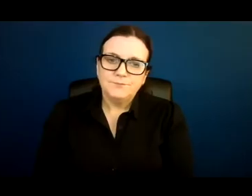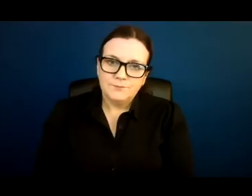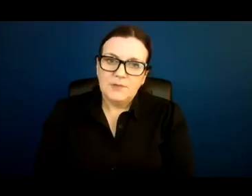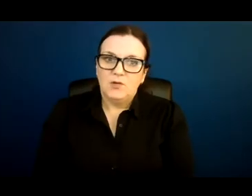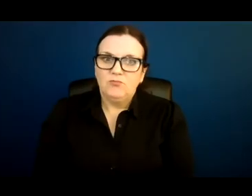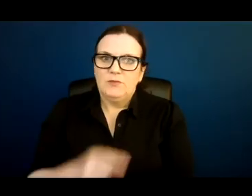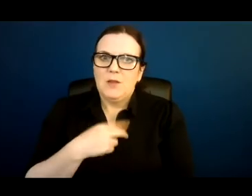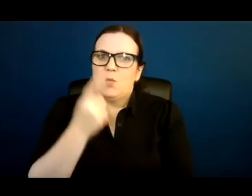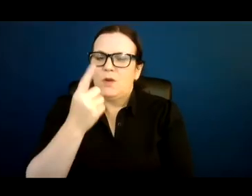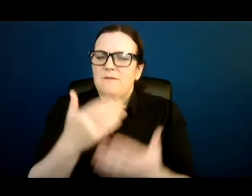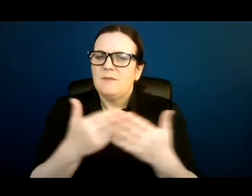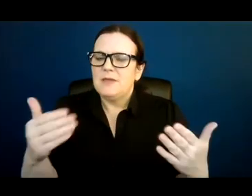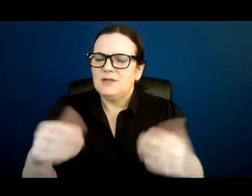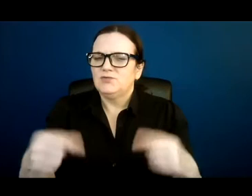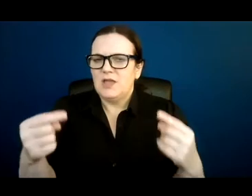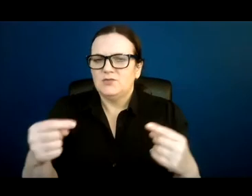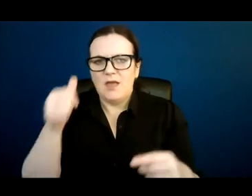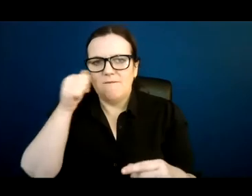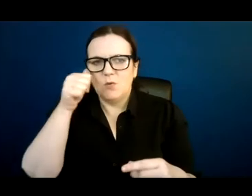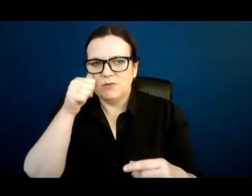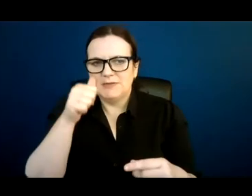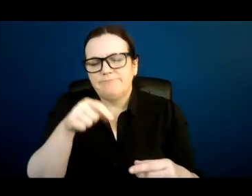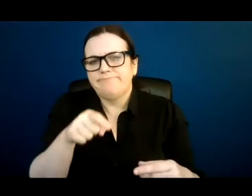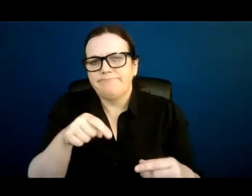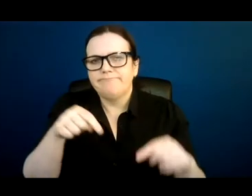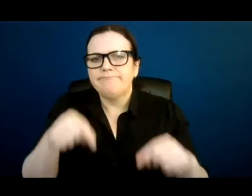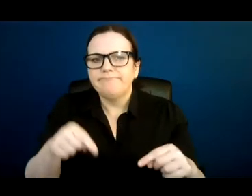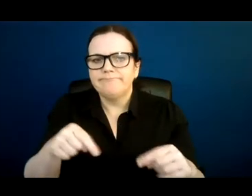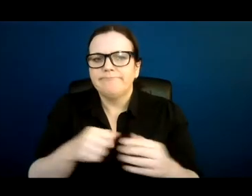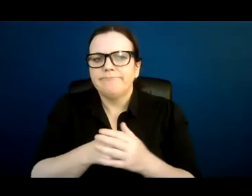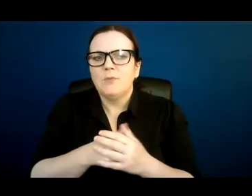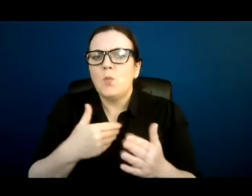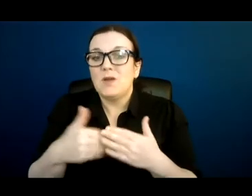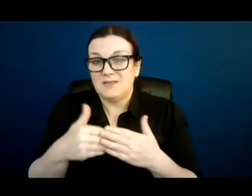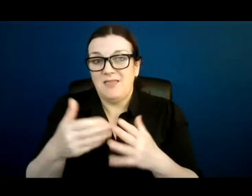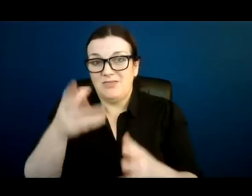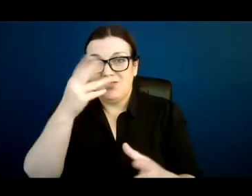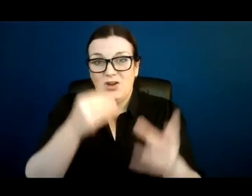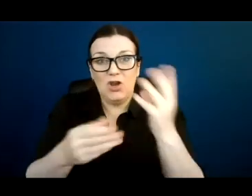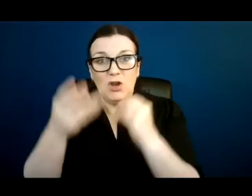challenges that I have noted here down here, will be the learning exercise for staff within the